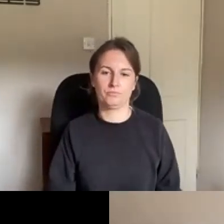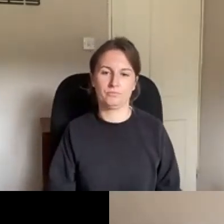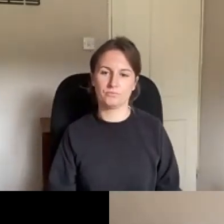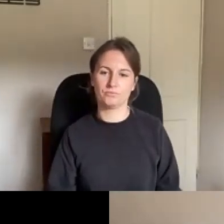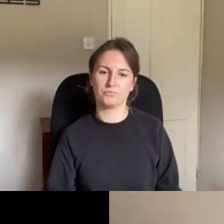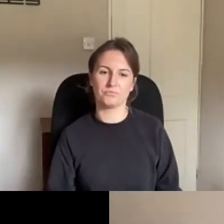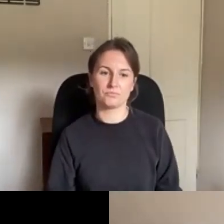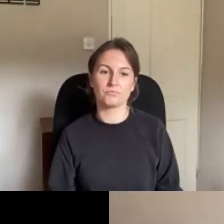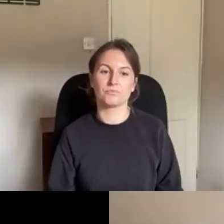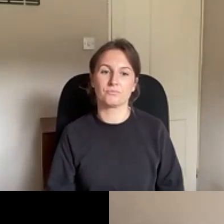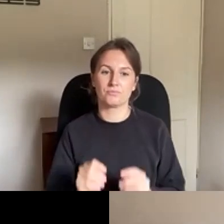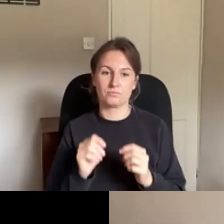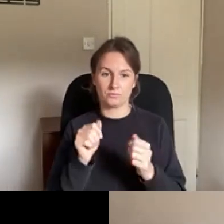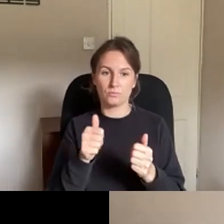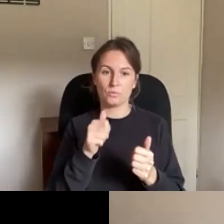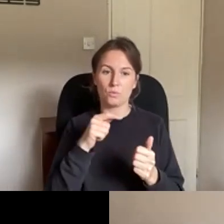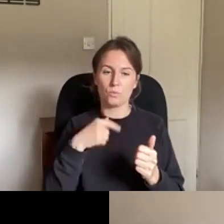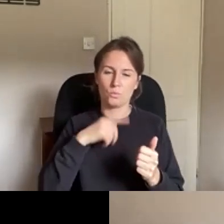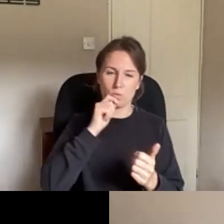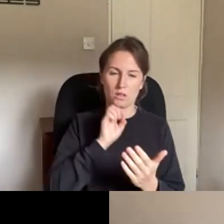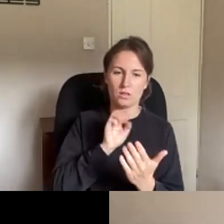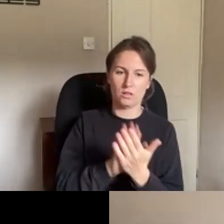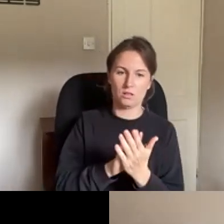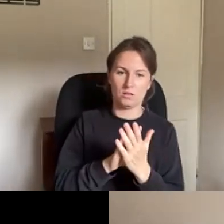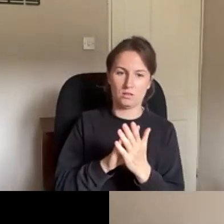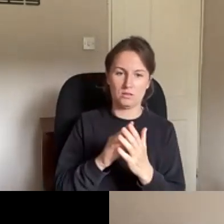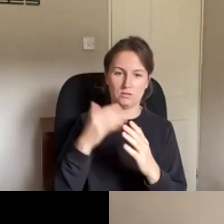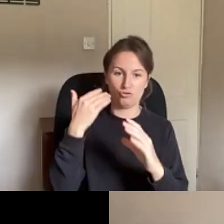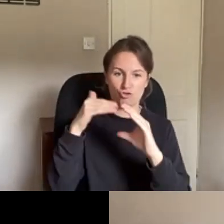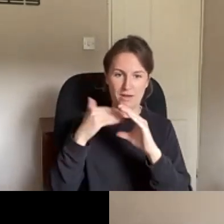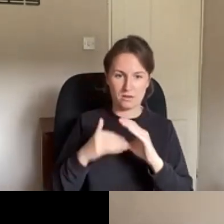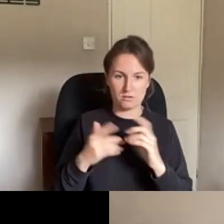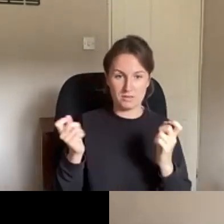Thanks, Ewelina. I'll put the e-mail in the chat now as well, and we can send it around after as well.